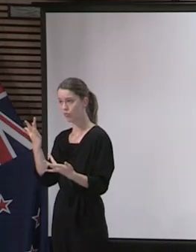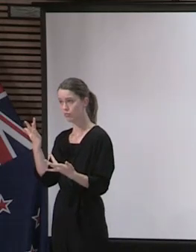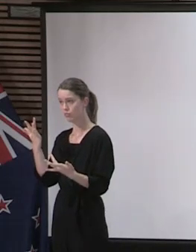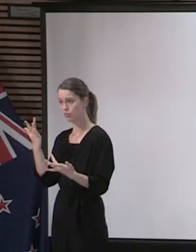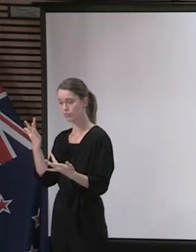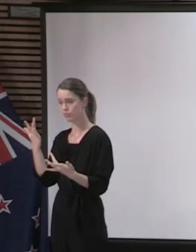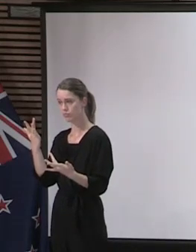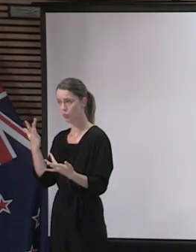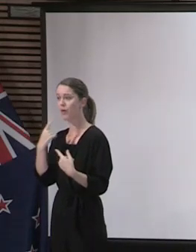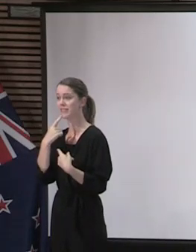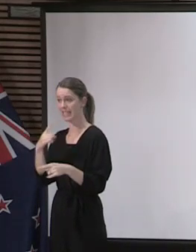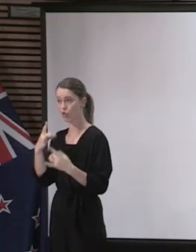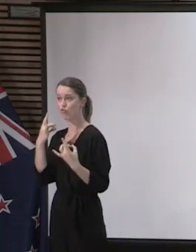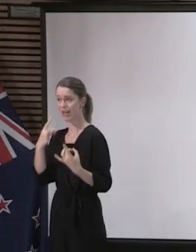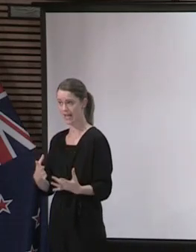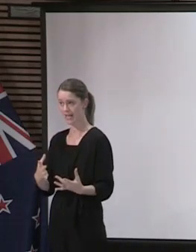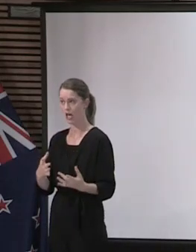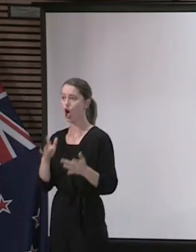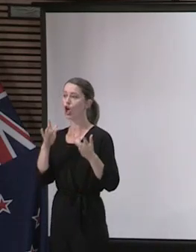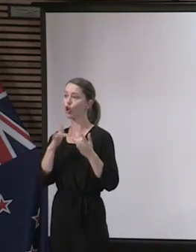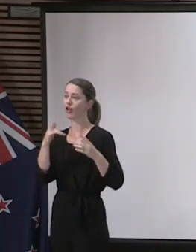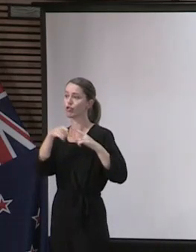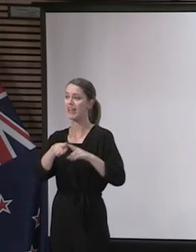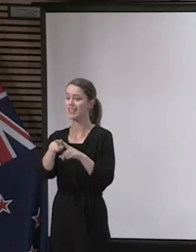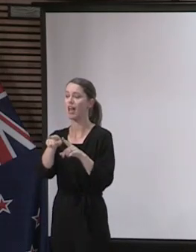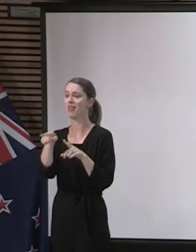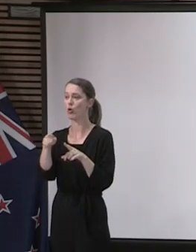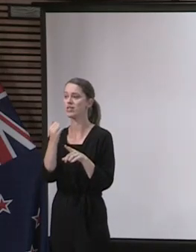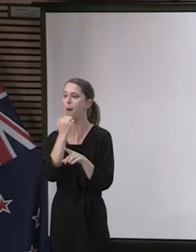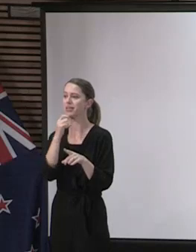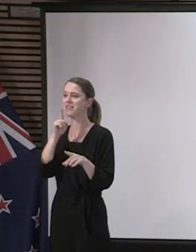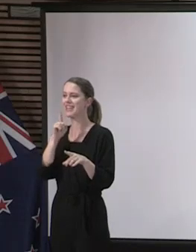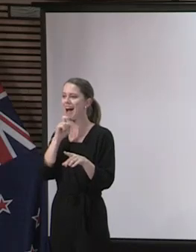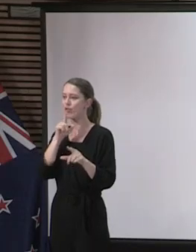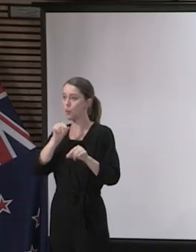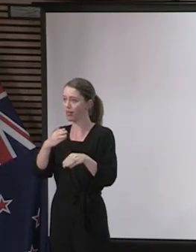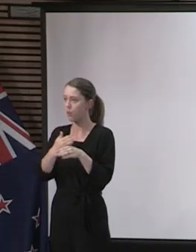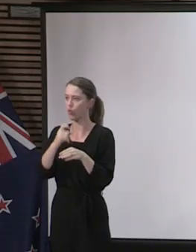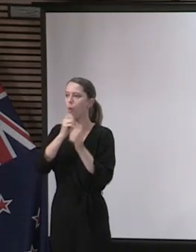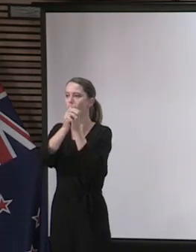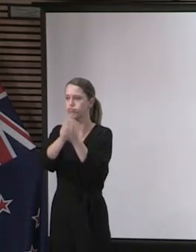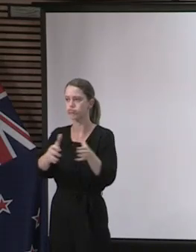announcements that we are making today, we continue to put additional resource and to